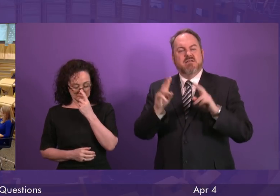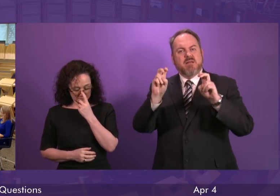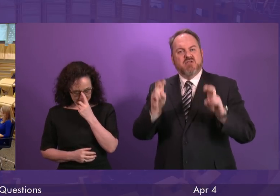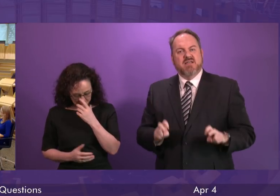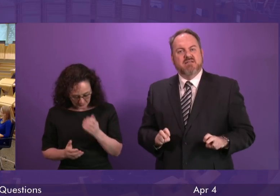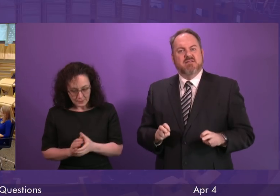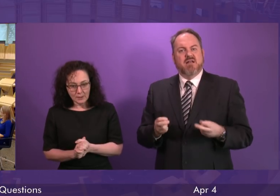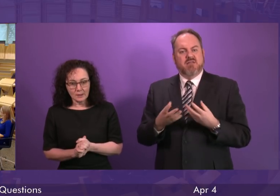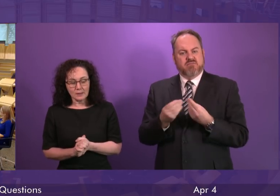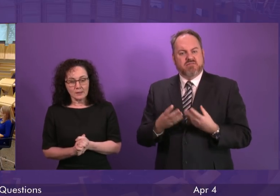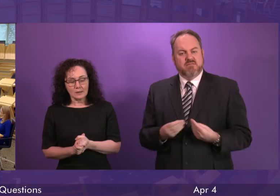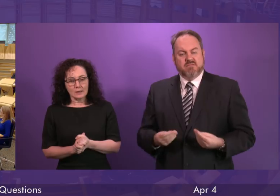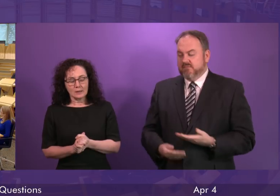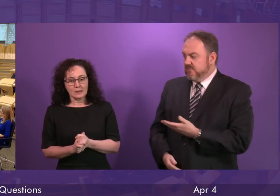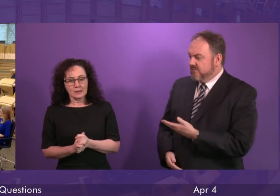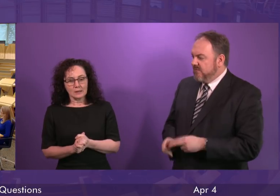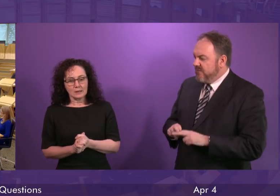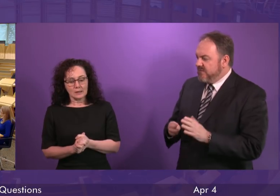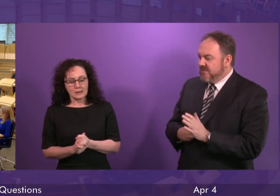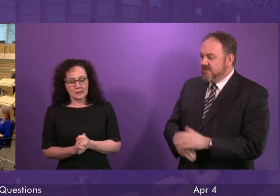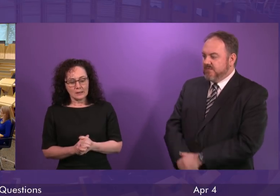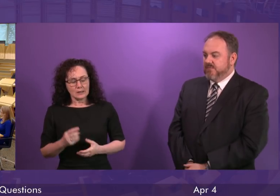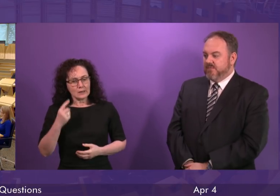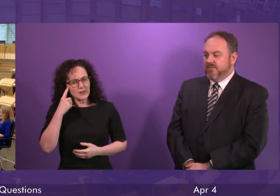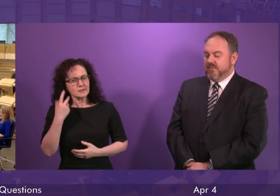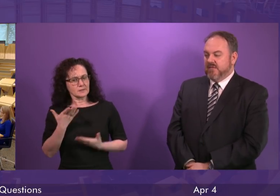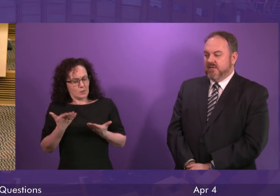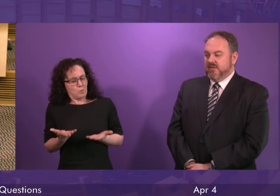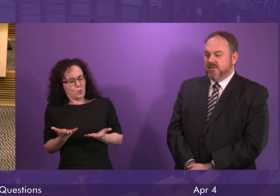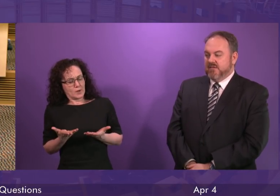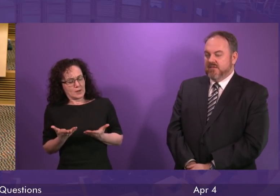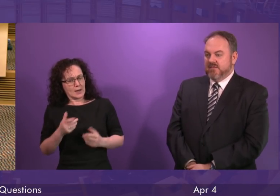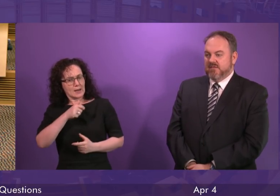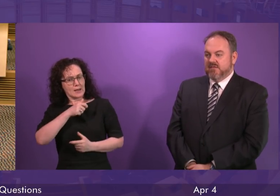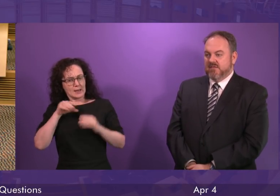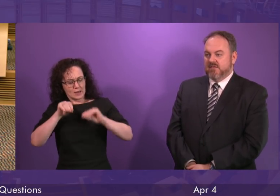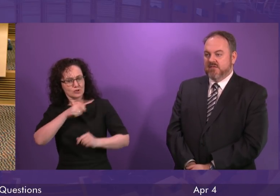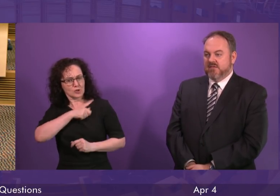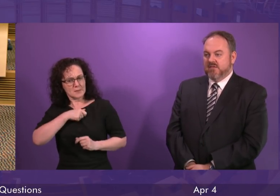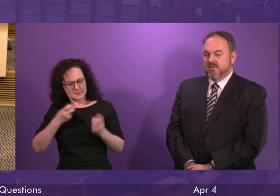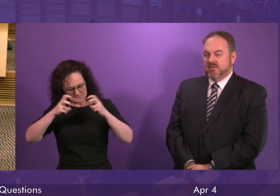The First Minister (Nicola Sturgeon): I know that there is an Education and Skills Committee inquiry into the issue just now, and we will certainly look at its findings